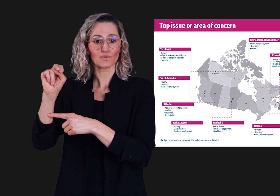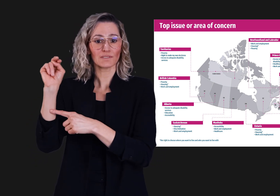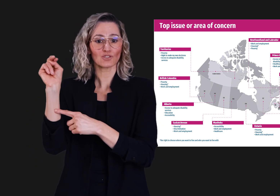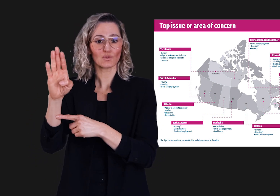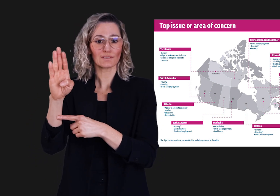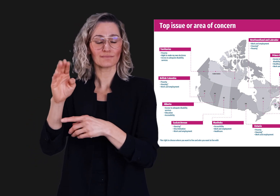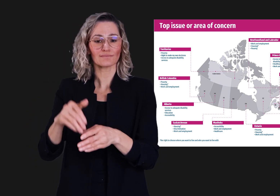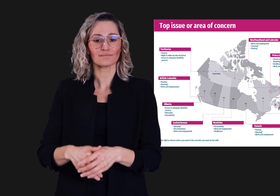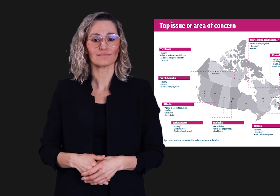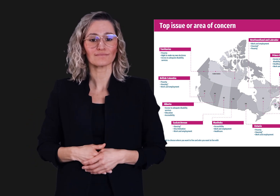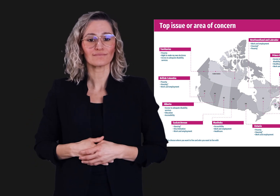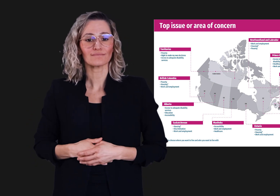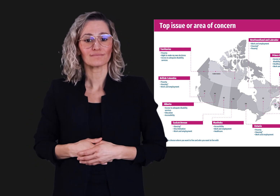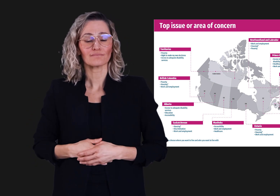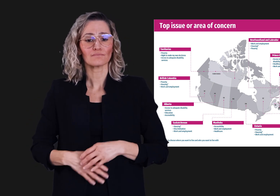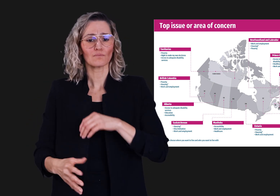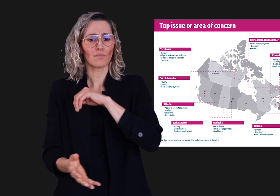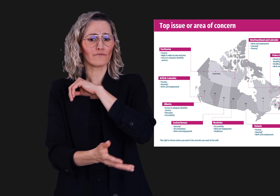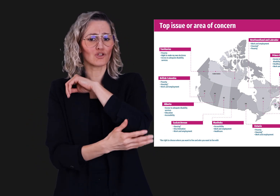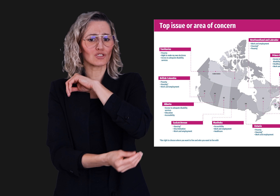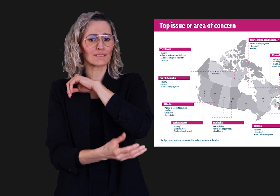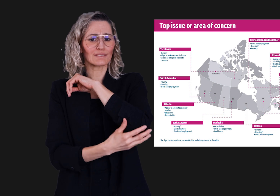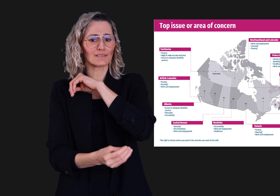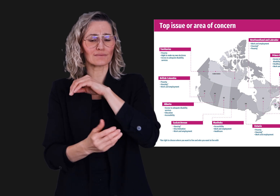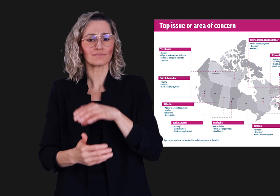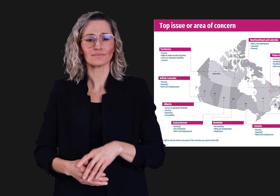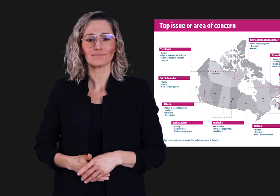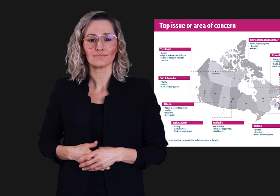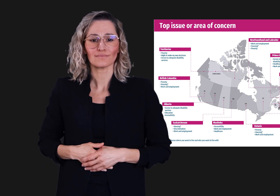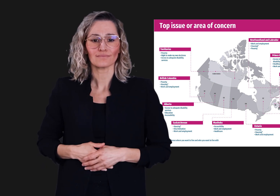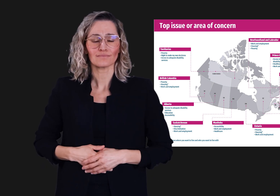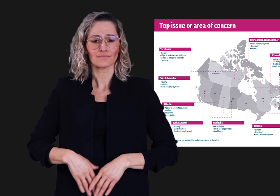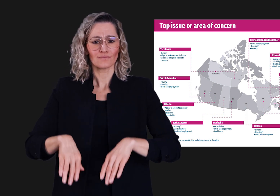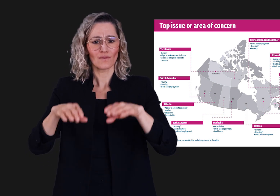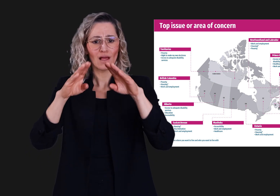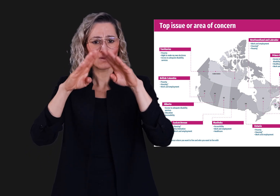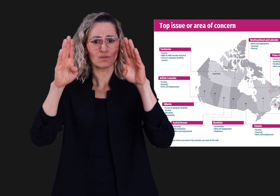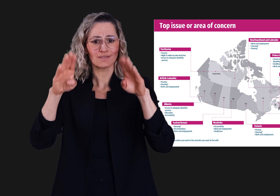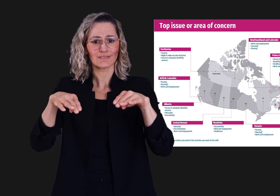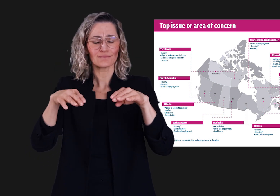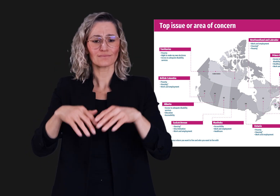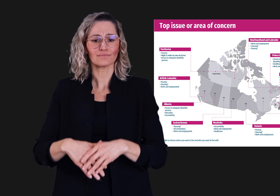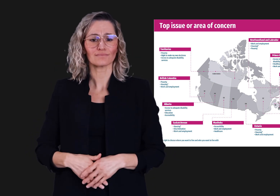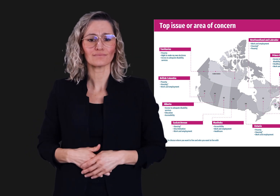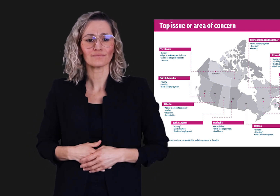New Brunswick • Poverty • Housing*